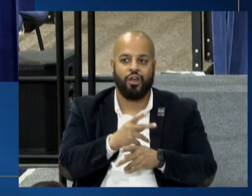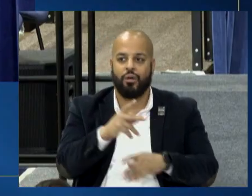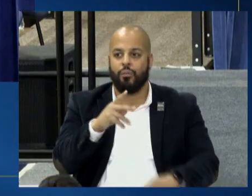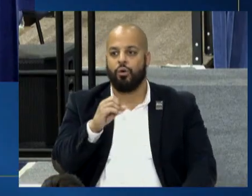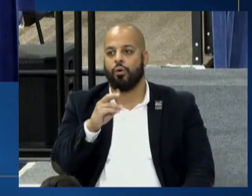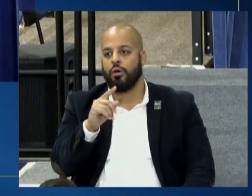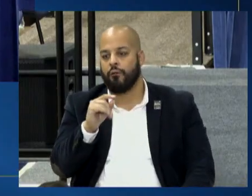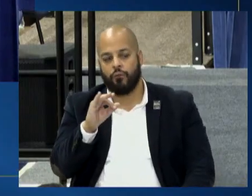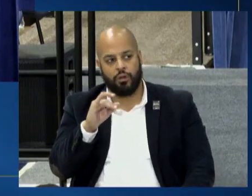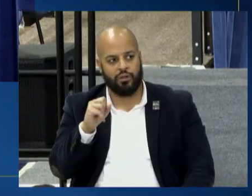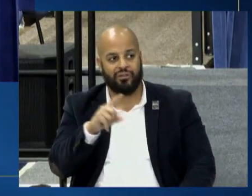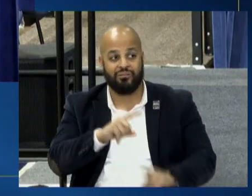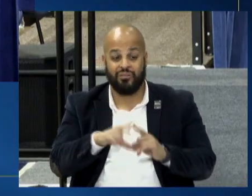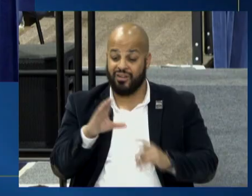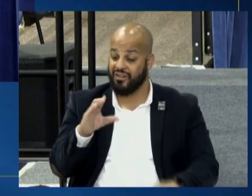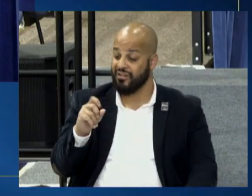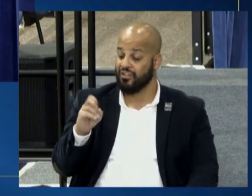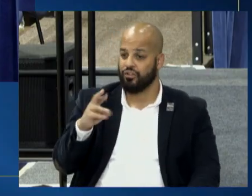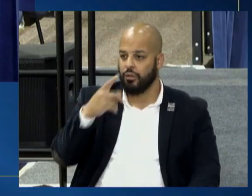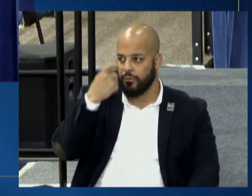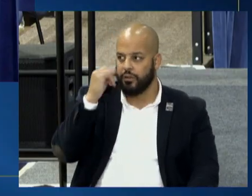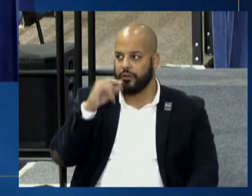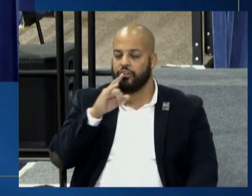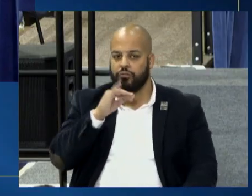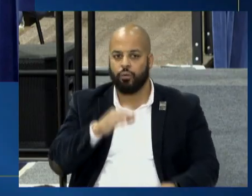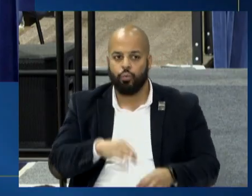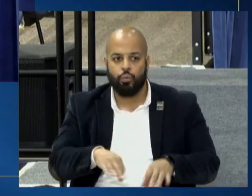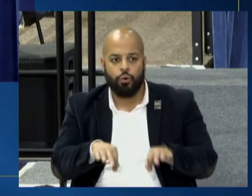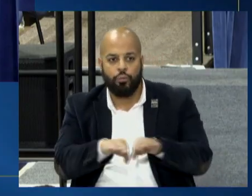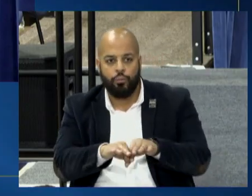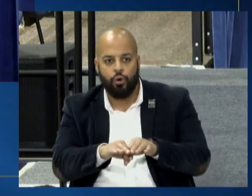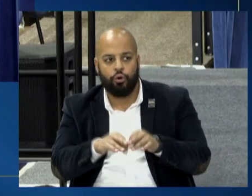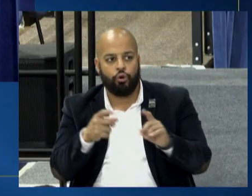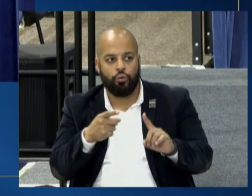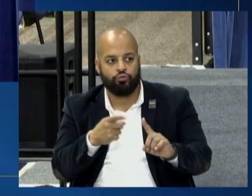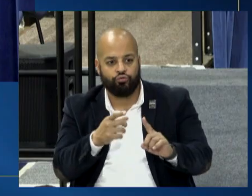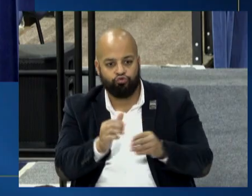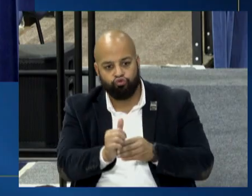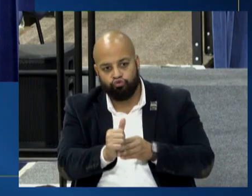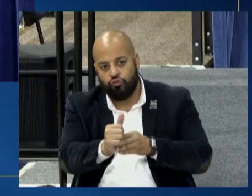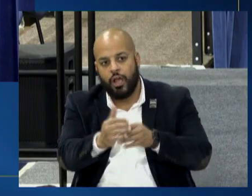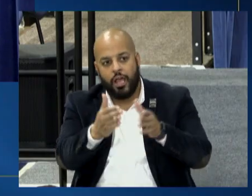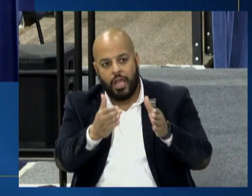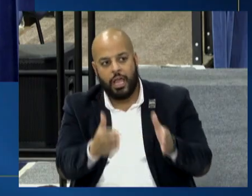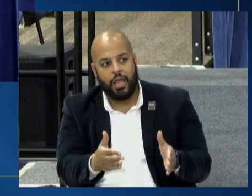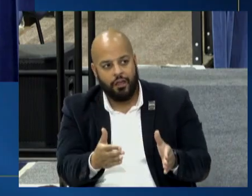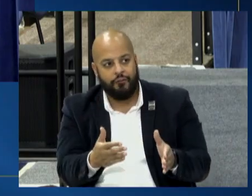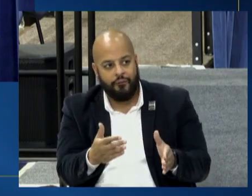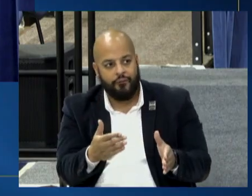because it is such a critical driver for, you know, morbidity mortality here